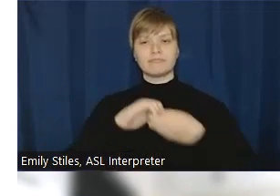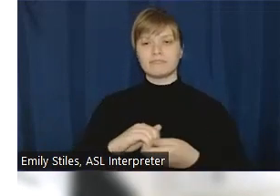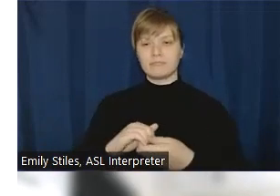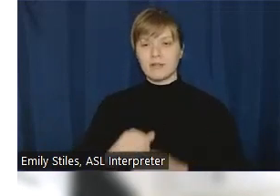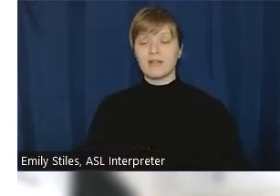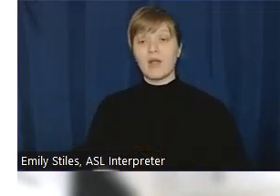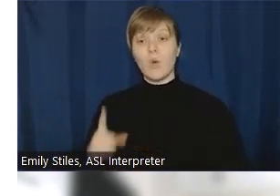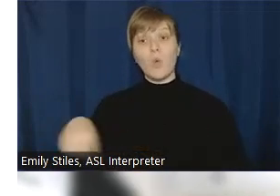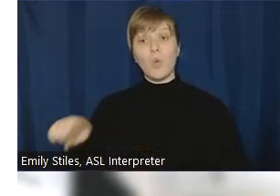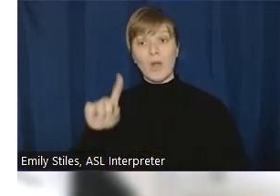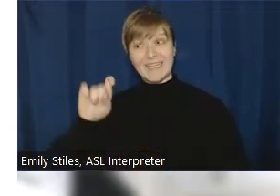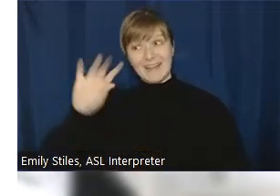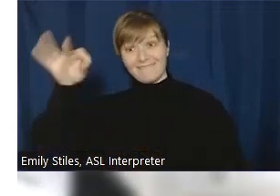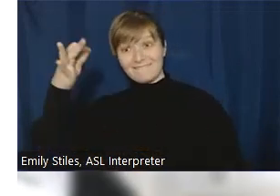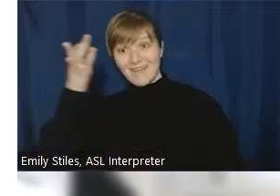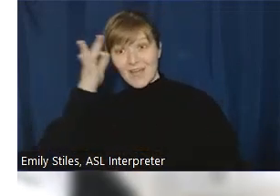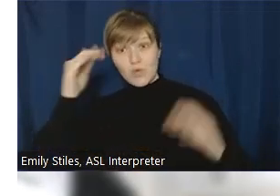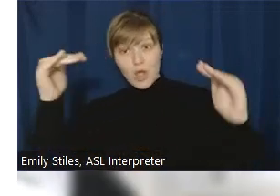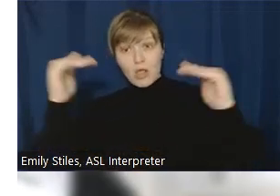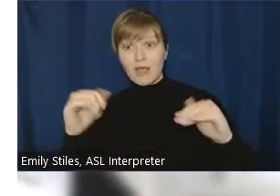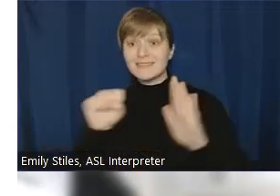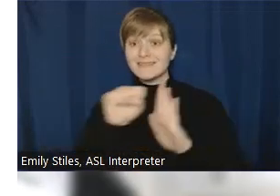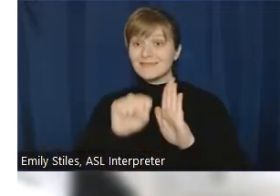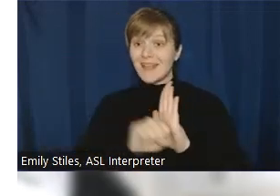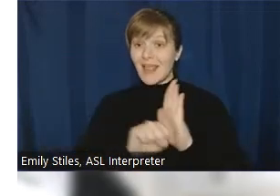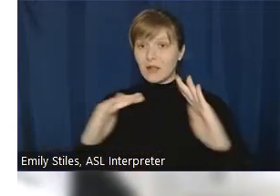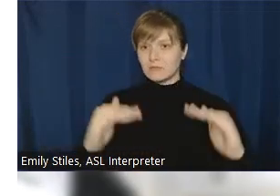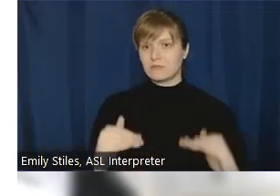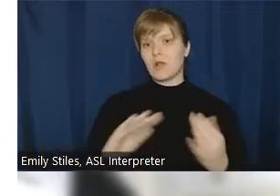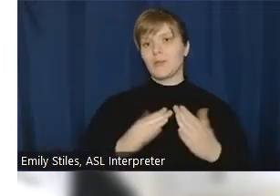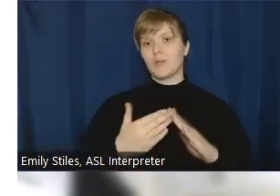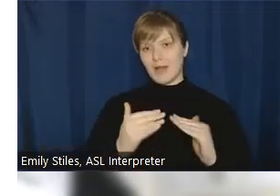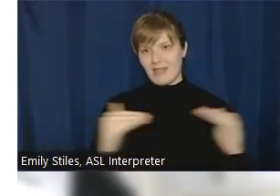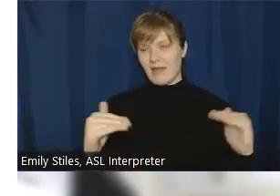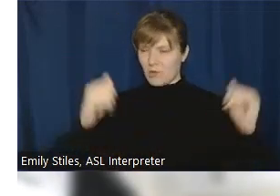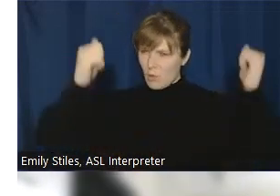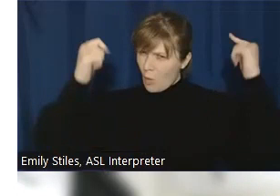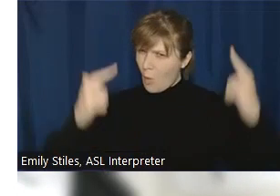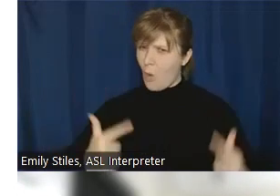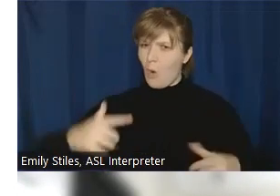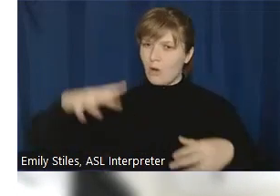state, and community levels to coordinate housing and transportation for our communities.